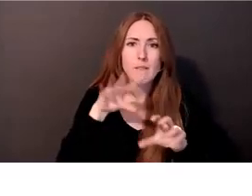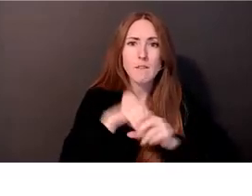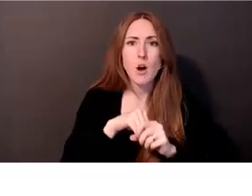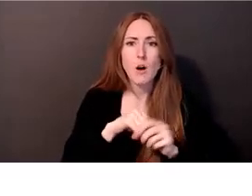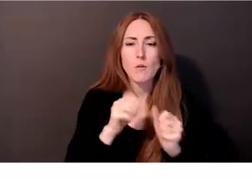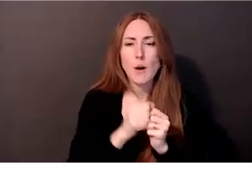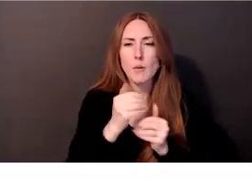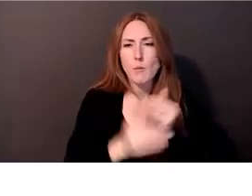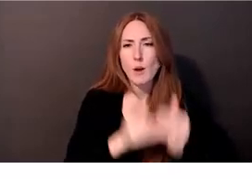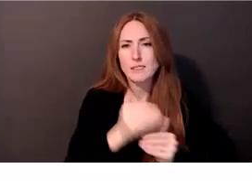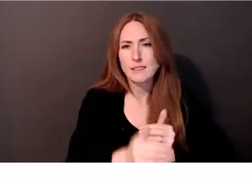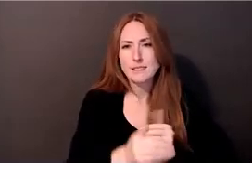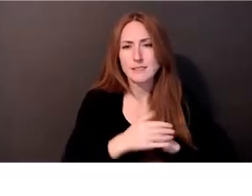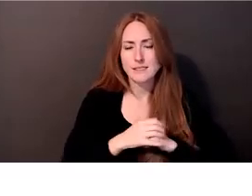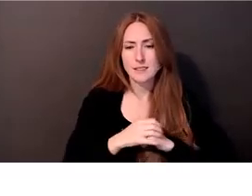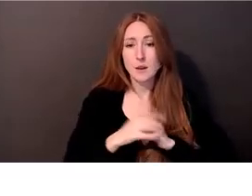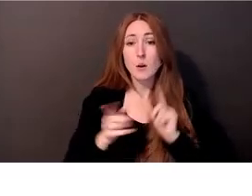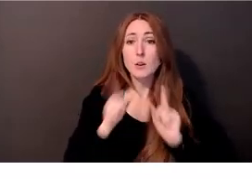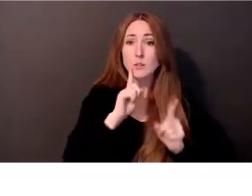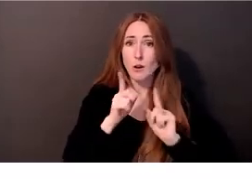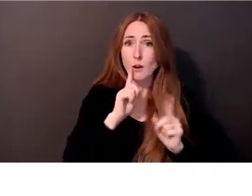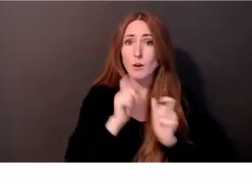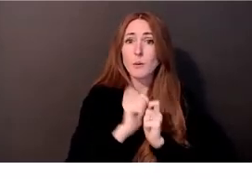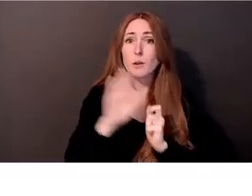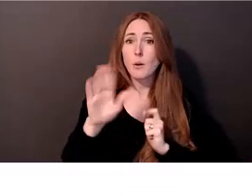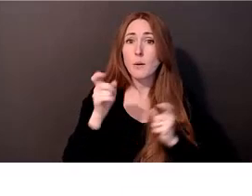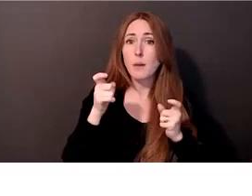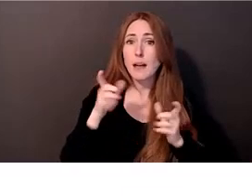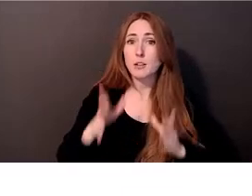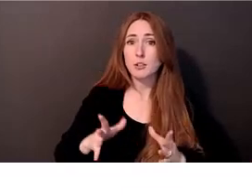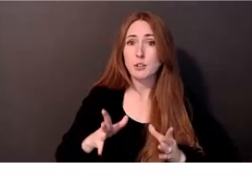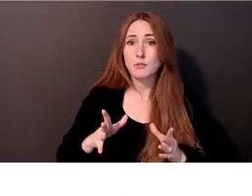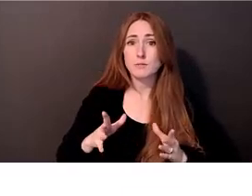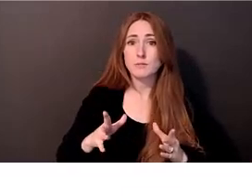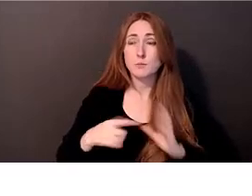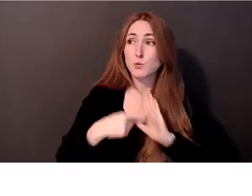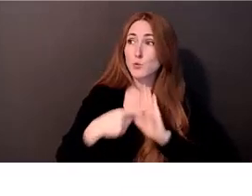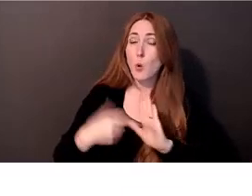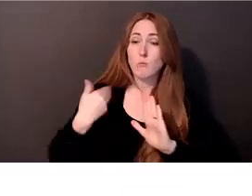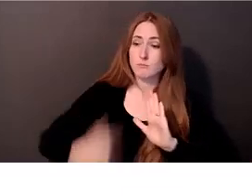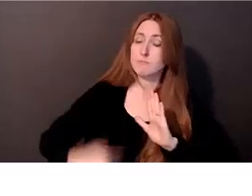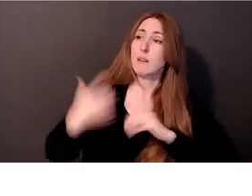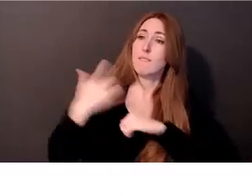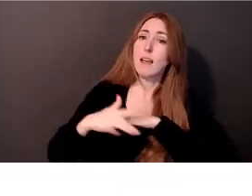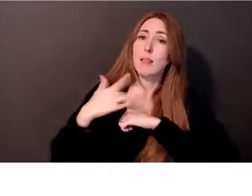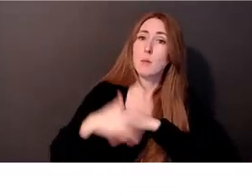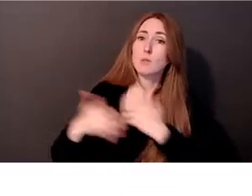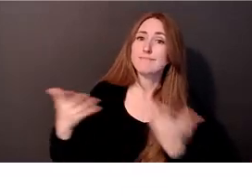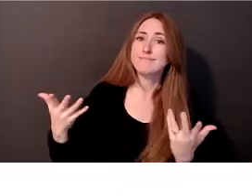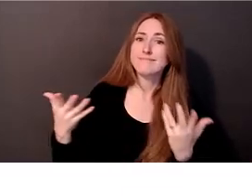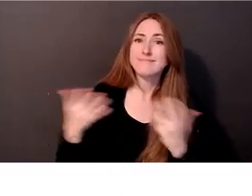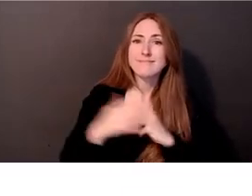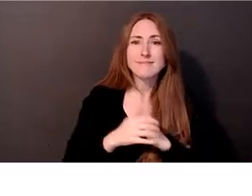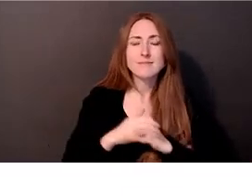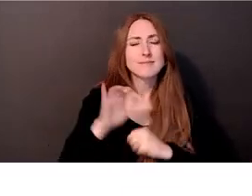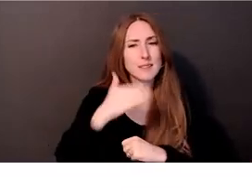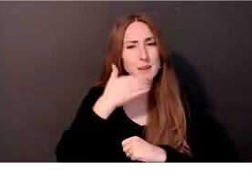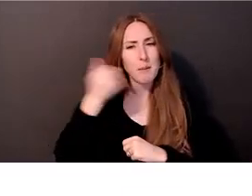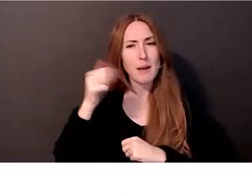So talk to your manager and make yourself available and involved. And this is the best way to involve in a brokering